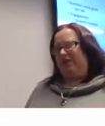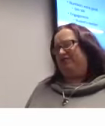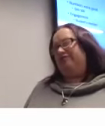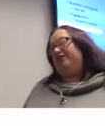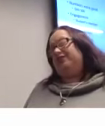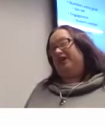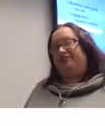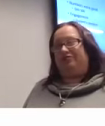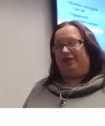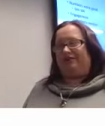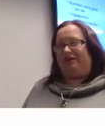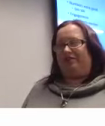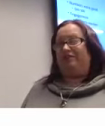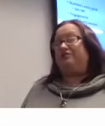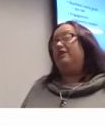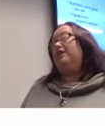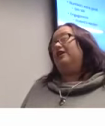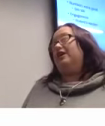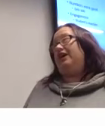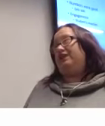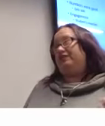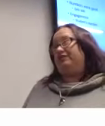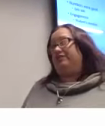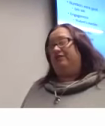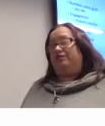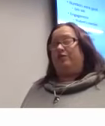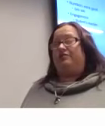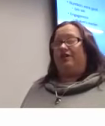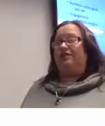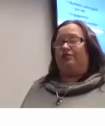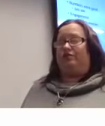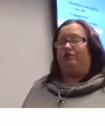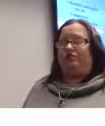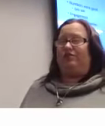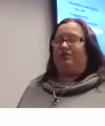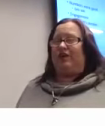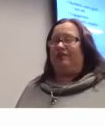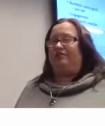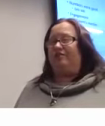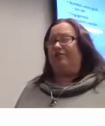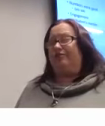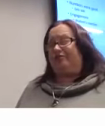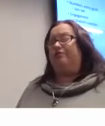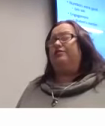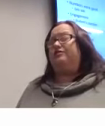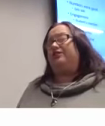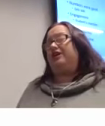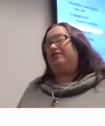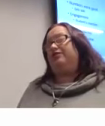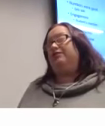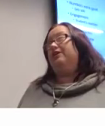It was great to see Angie: So K-State newspaper actually covered the event and got two very nice stories out of this.